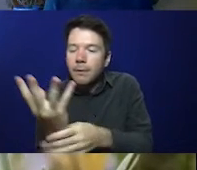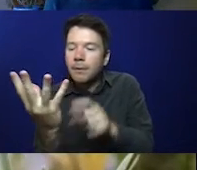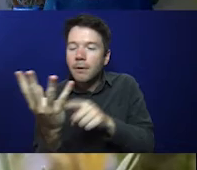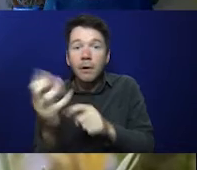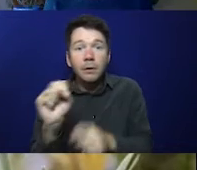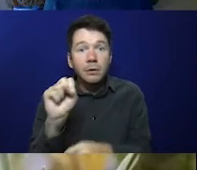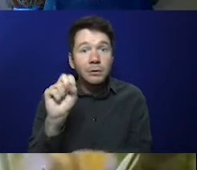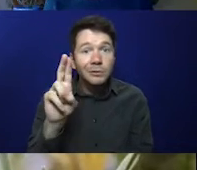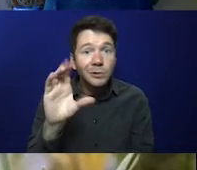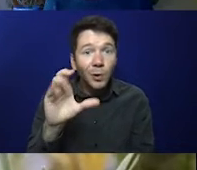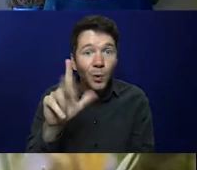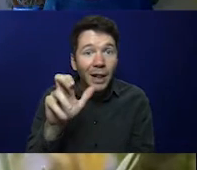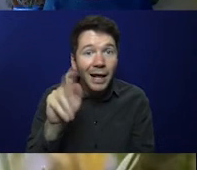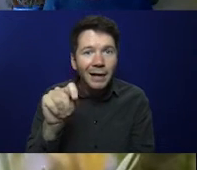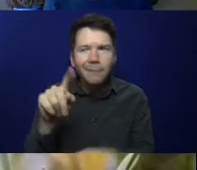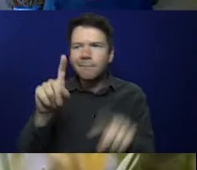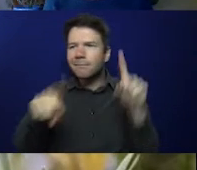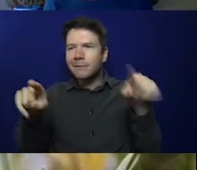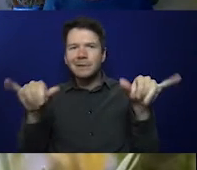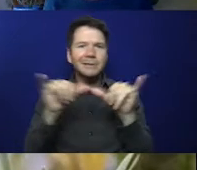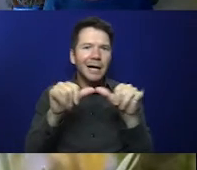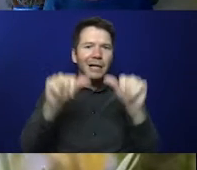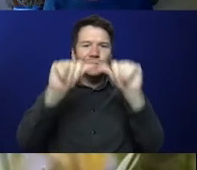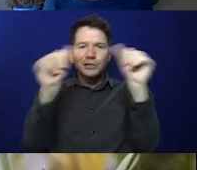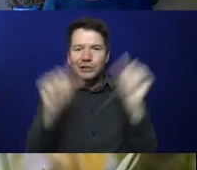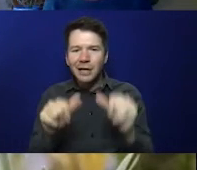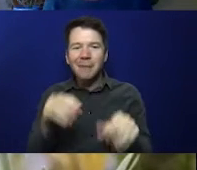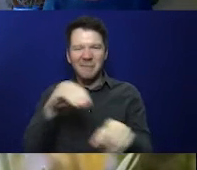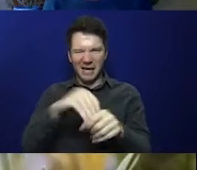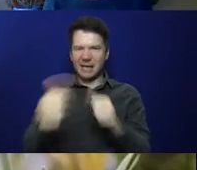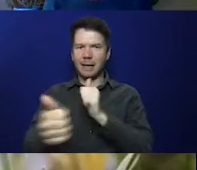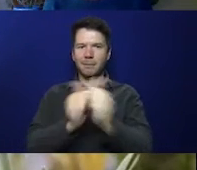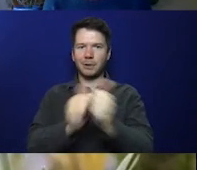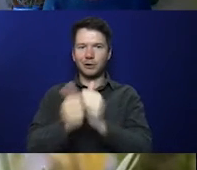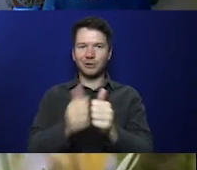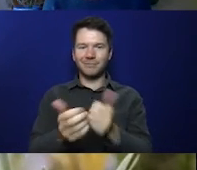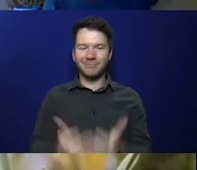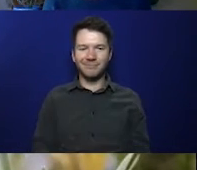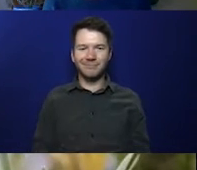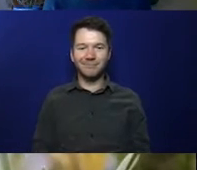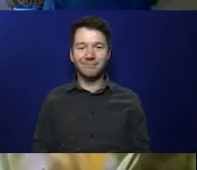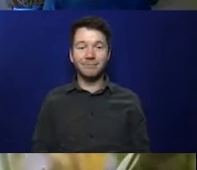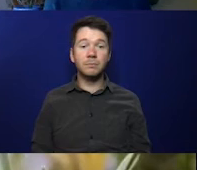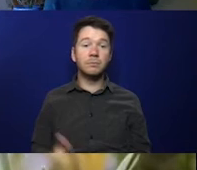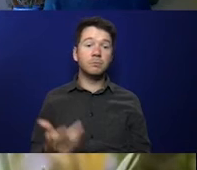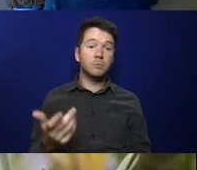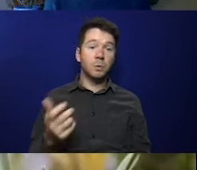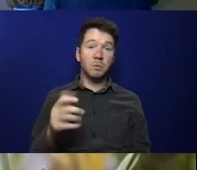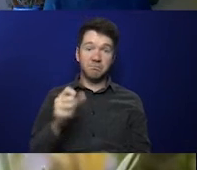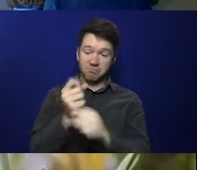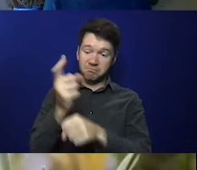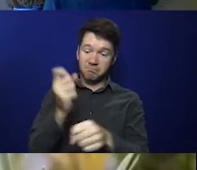houseplants like the succulents of varying sizes and shapes seen here in competition.